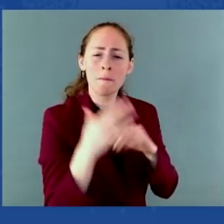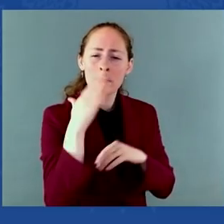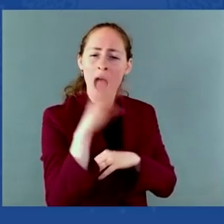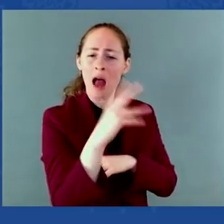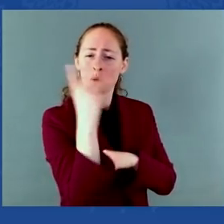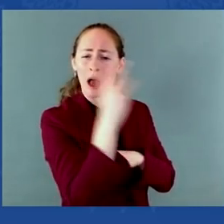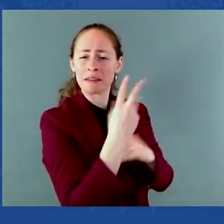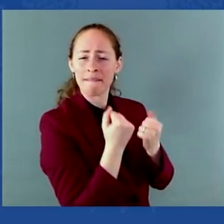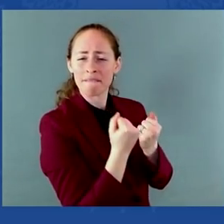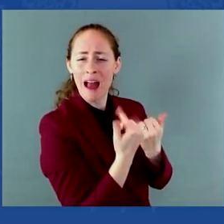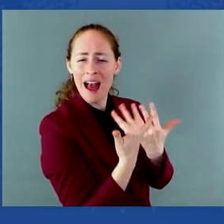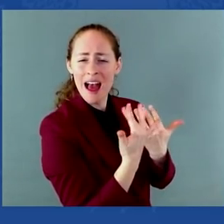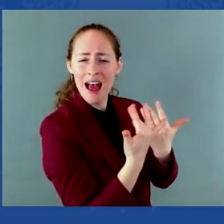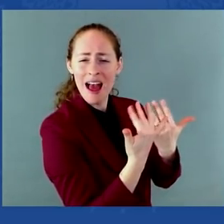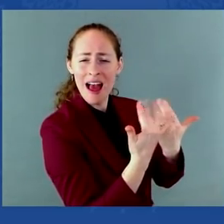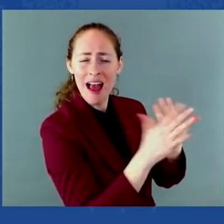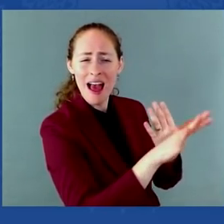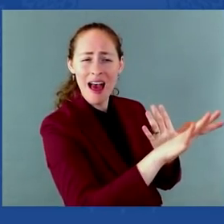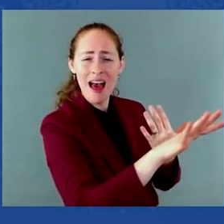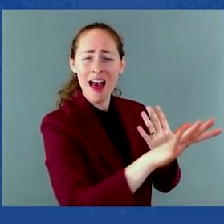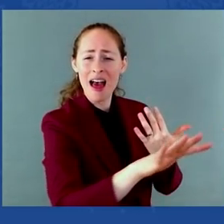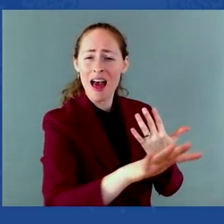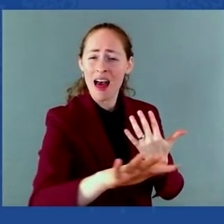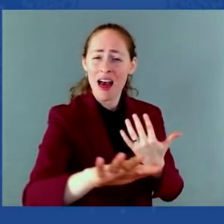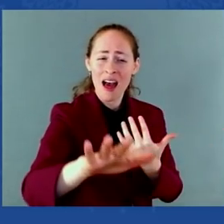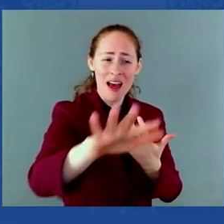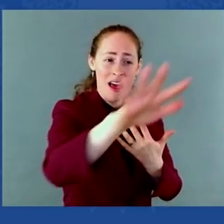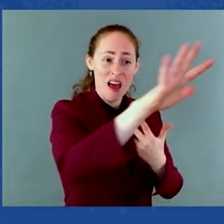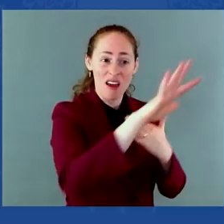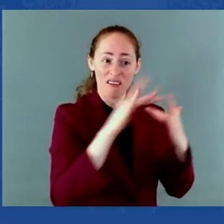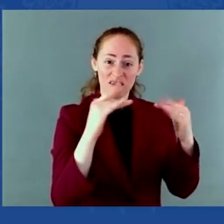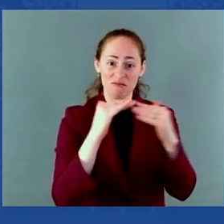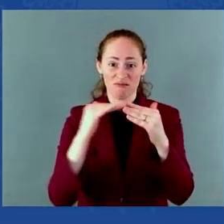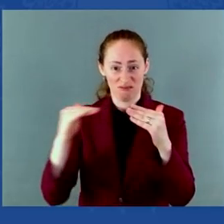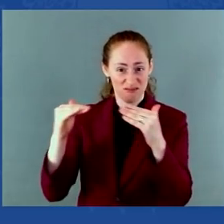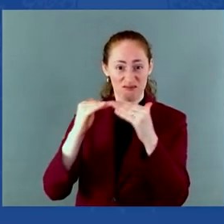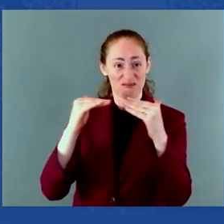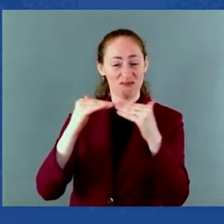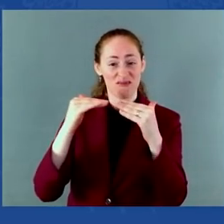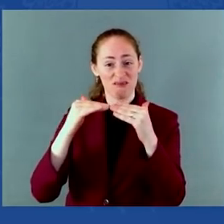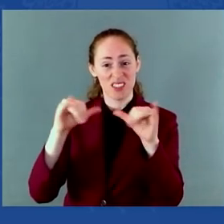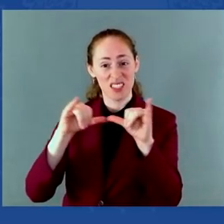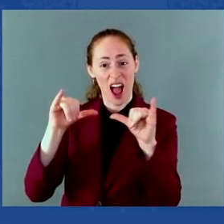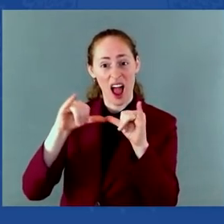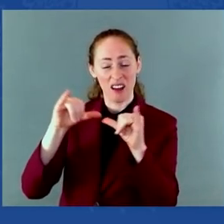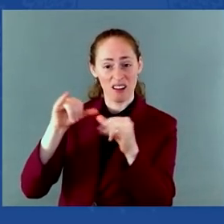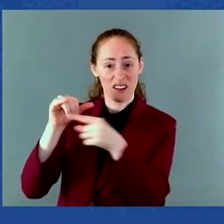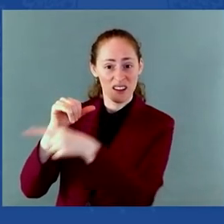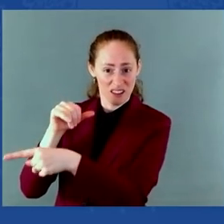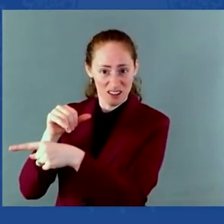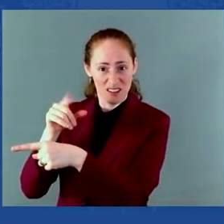from Cape May to New York City. This is the United States of America, for God's sake. And why is it happening?